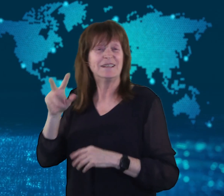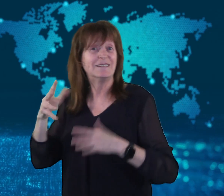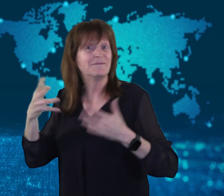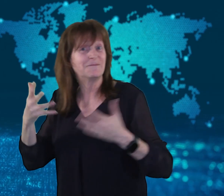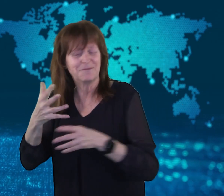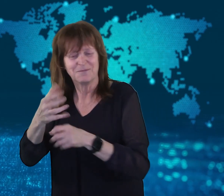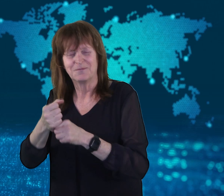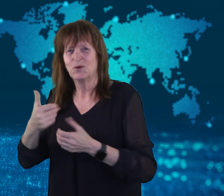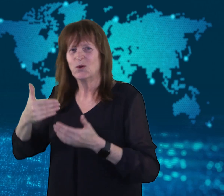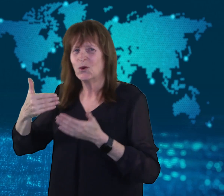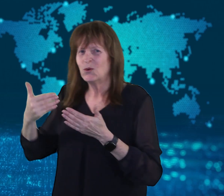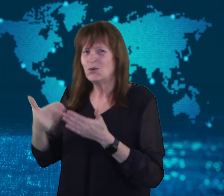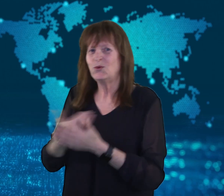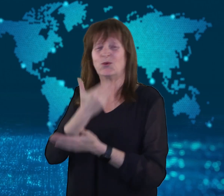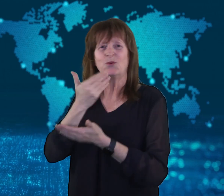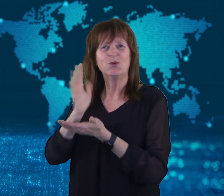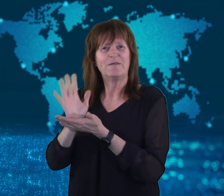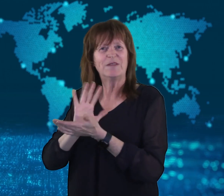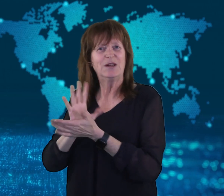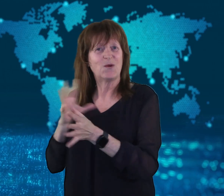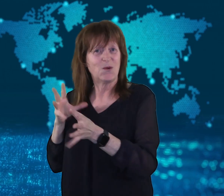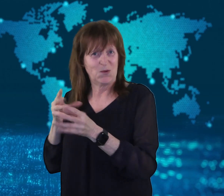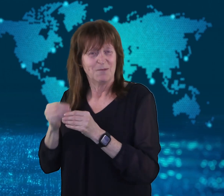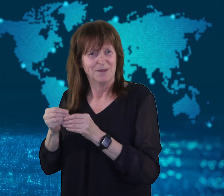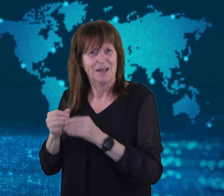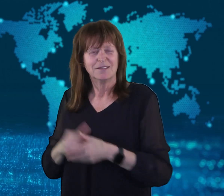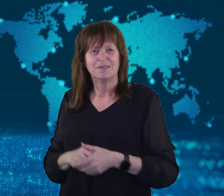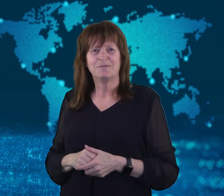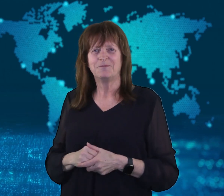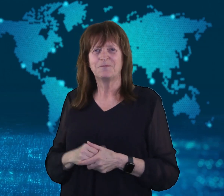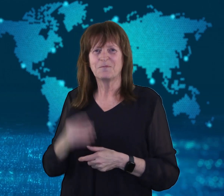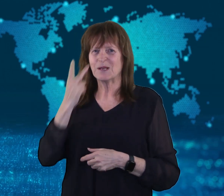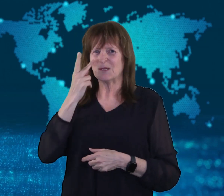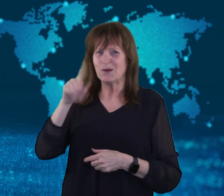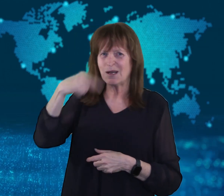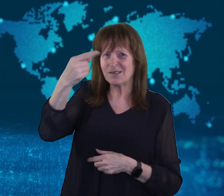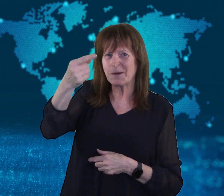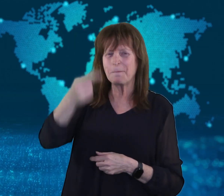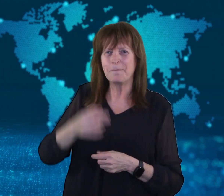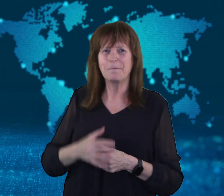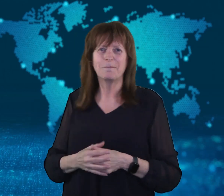to get new video updates! See you next time!